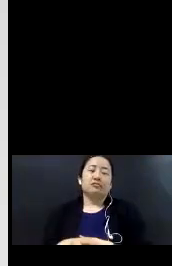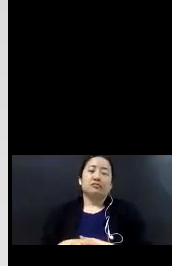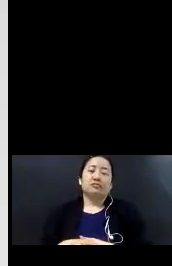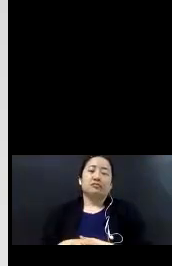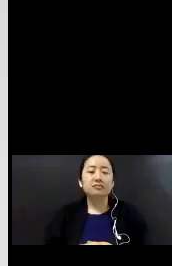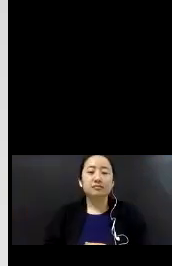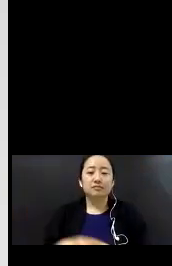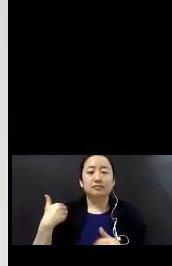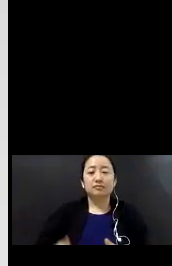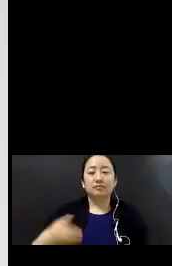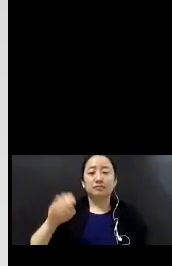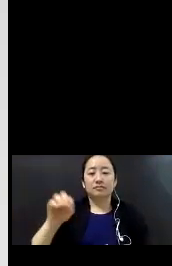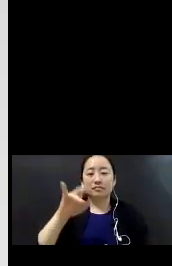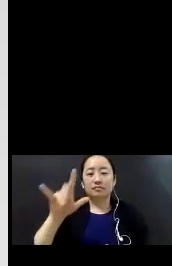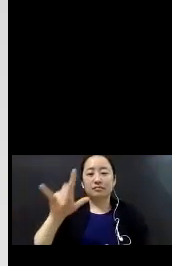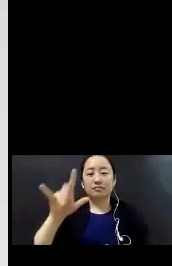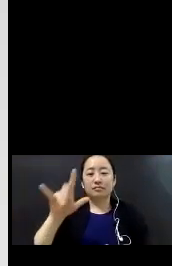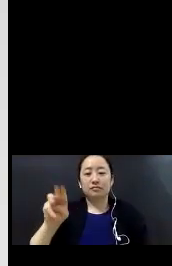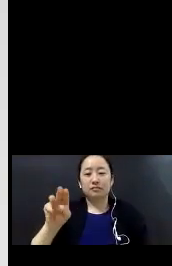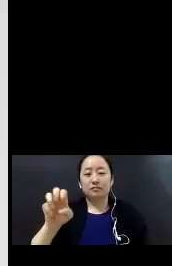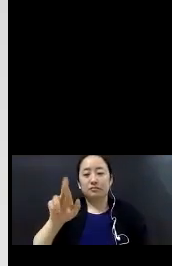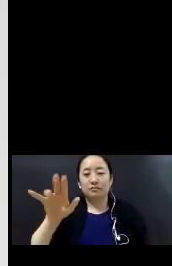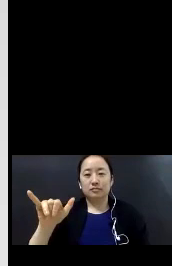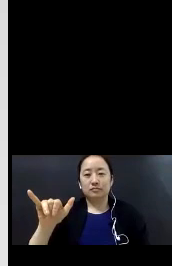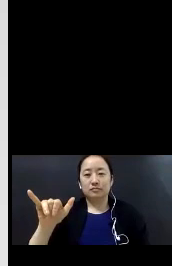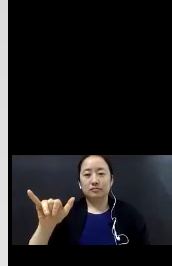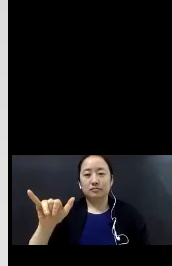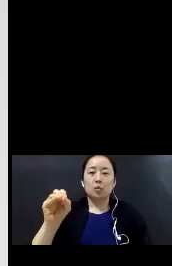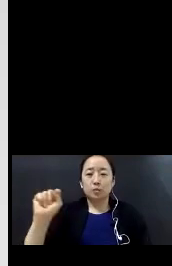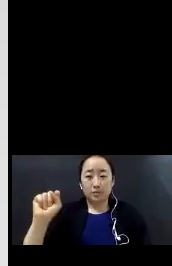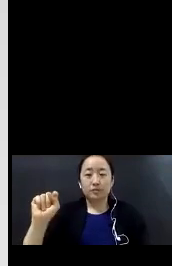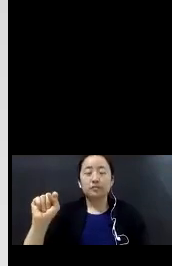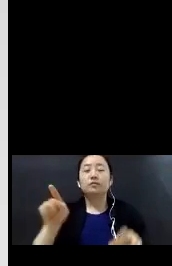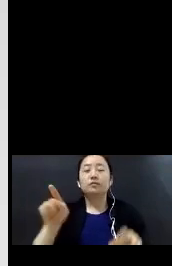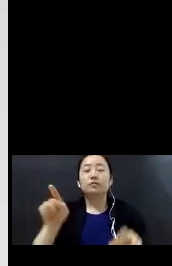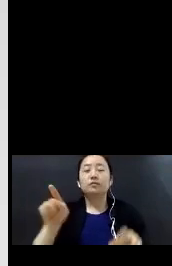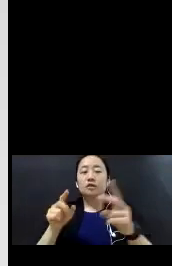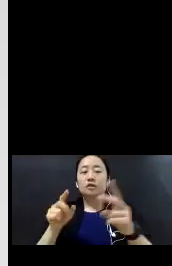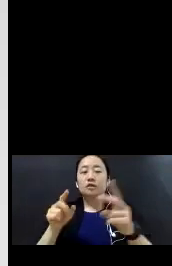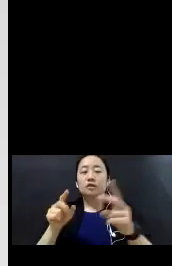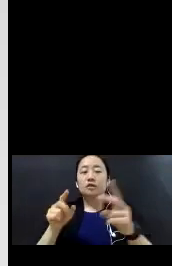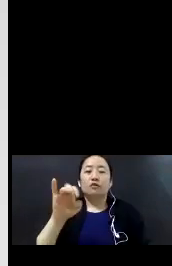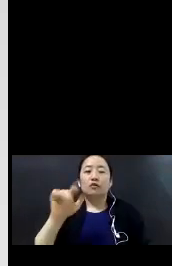I AM EMILY RUMERY, THE VIRTUAL SERVICES COORDINATOR FOR MADONNA.